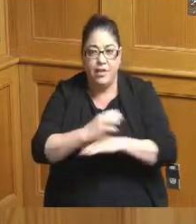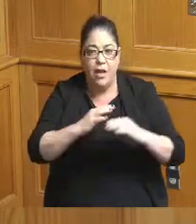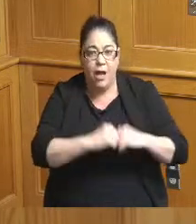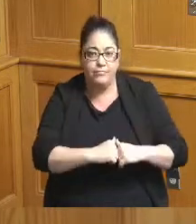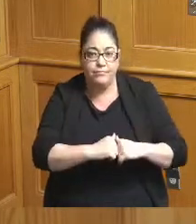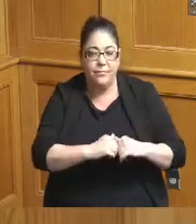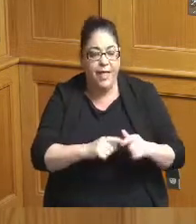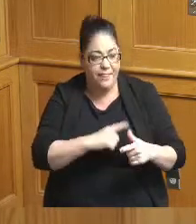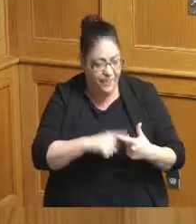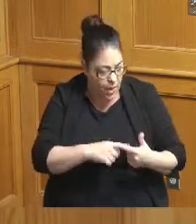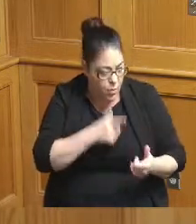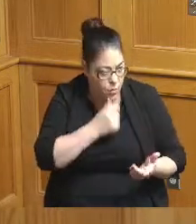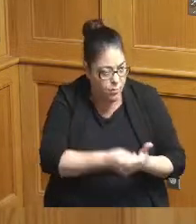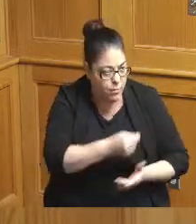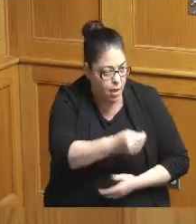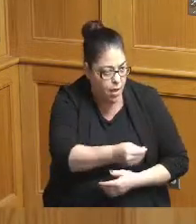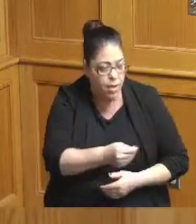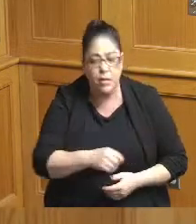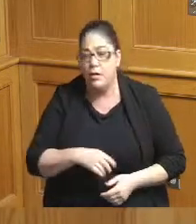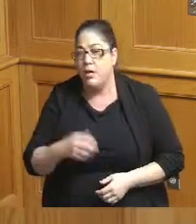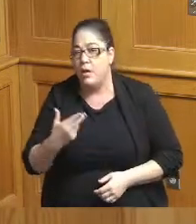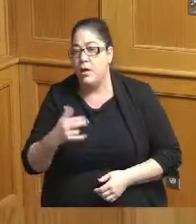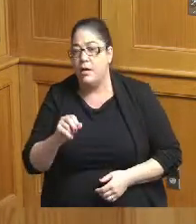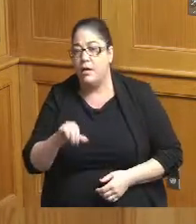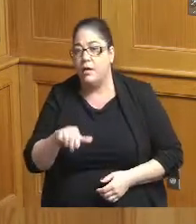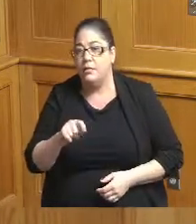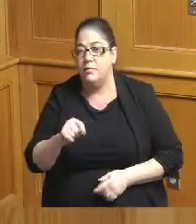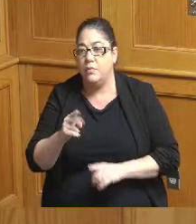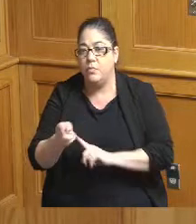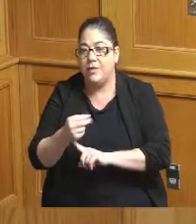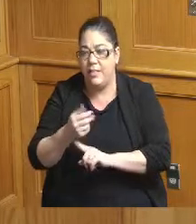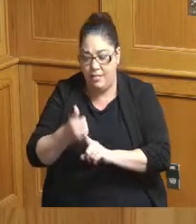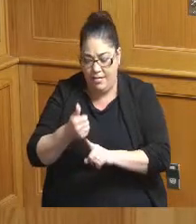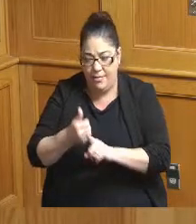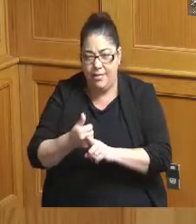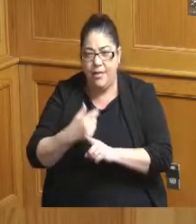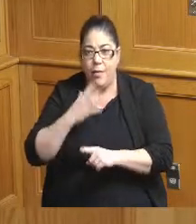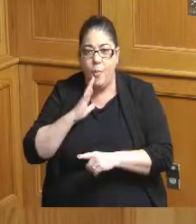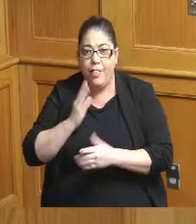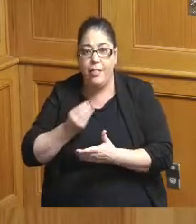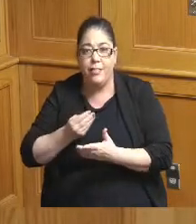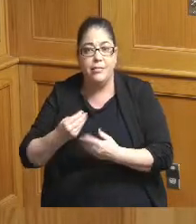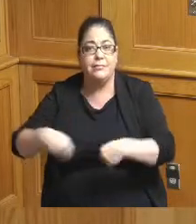bought who's getting ready to buy it they said he's he's working now on a deal to buy the Hyatt